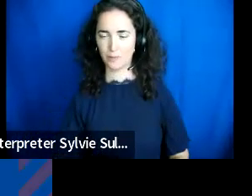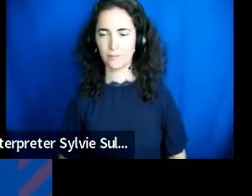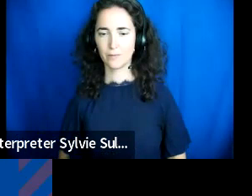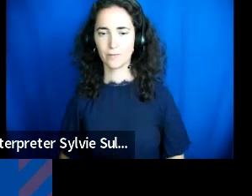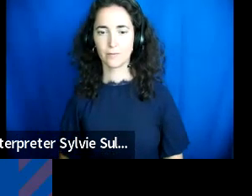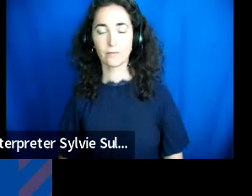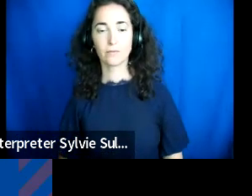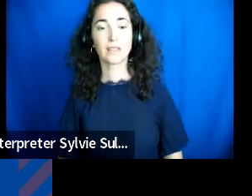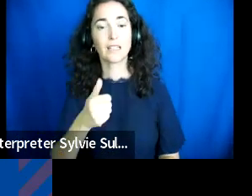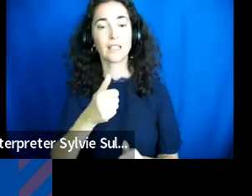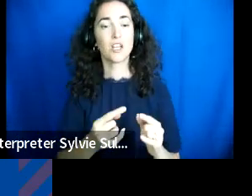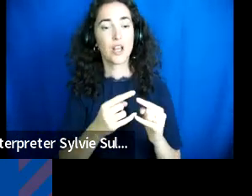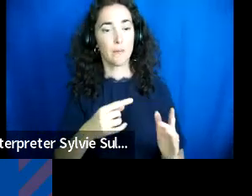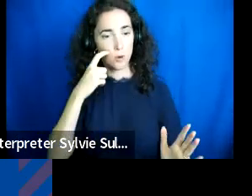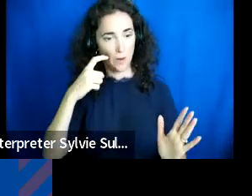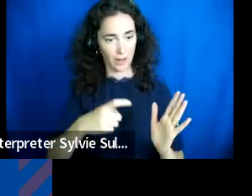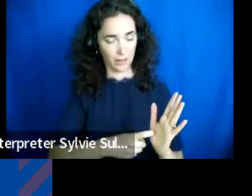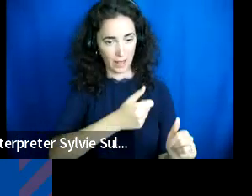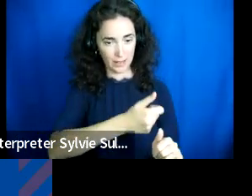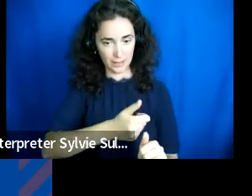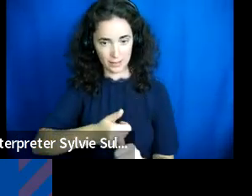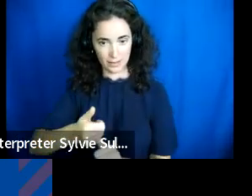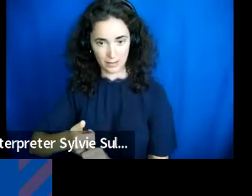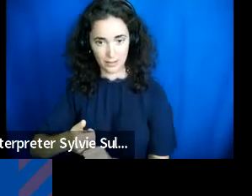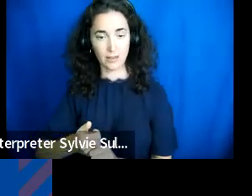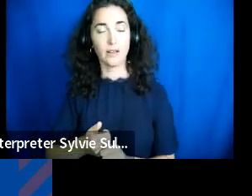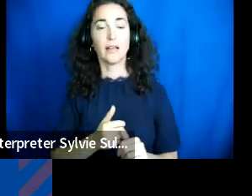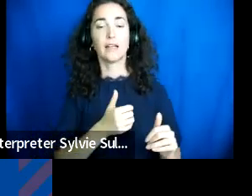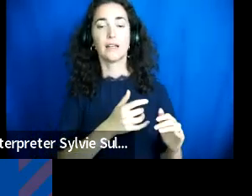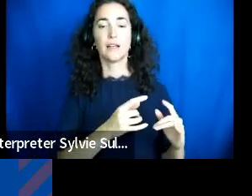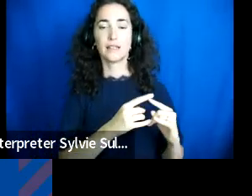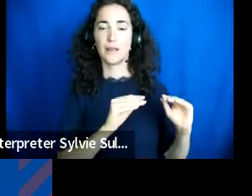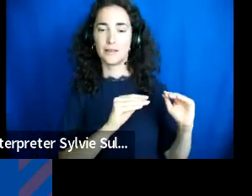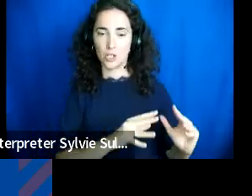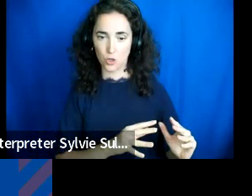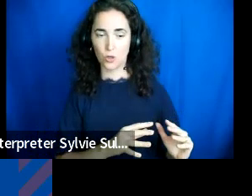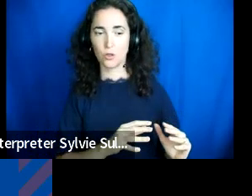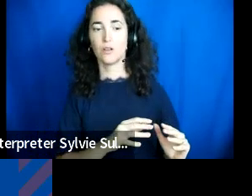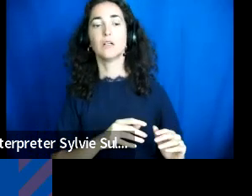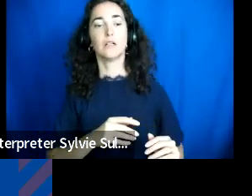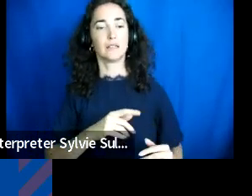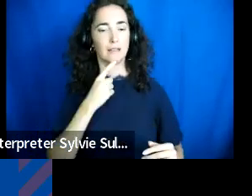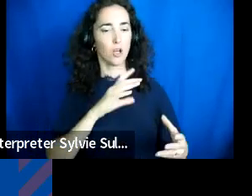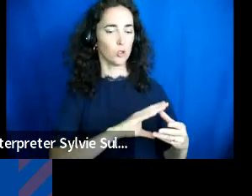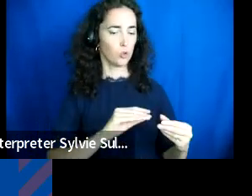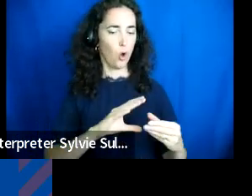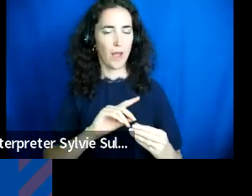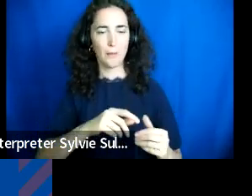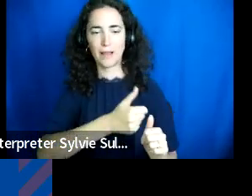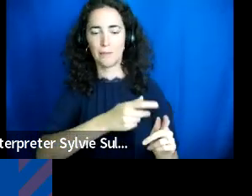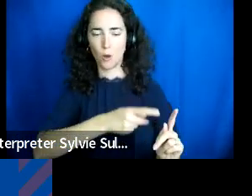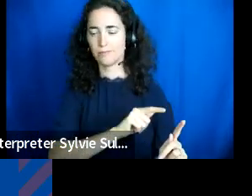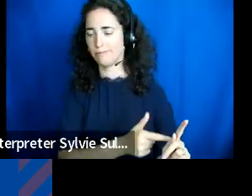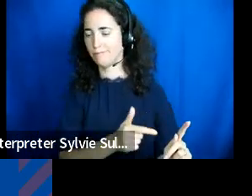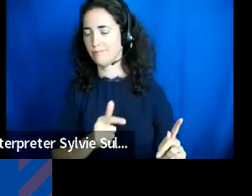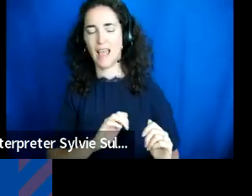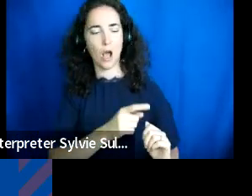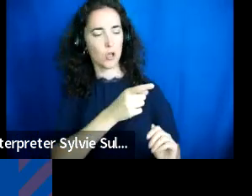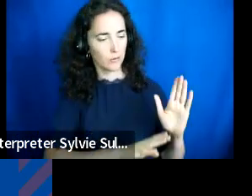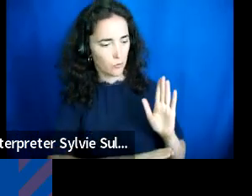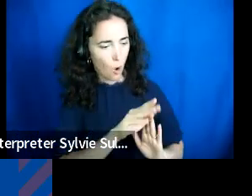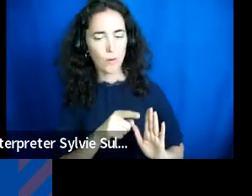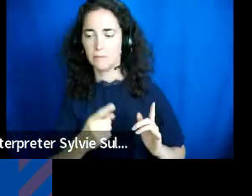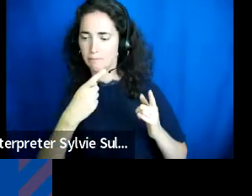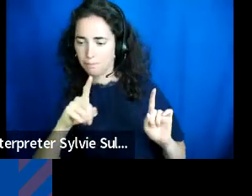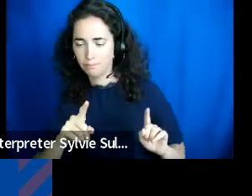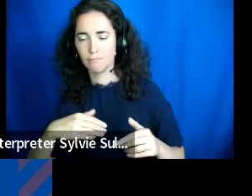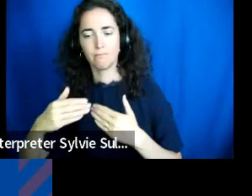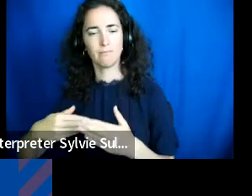Each camper was recognized individually. Camp instructors and councillors took turns telling stories about each camper and their achievements, and how they had grown during their time at camp.